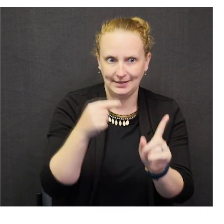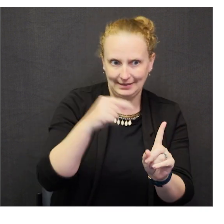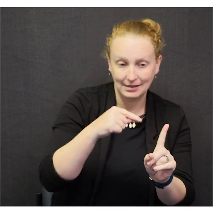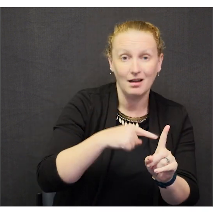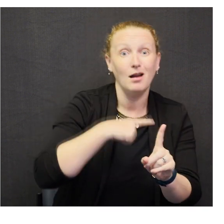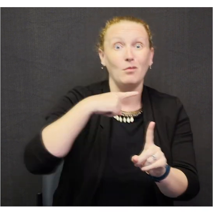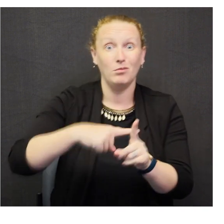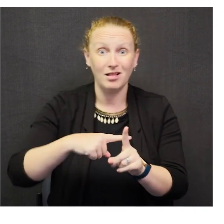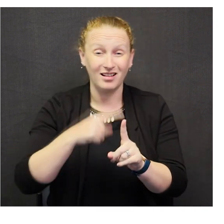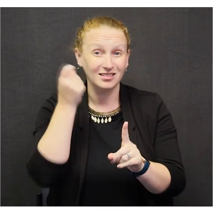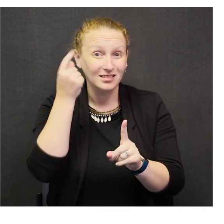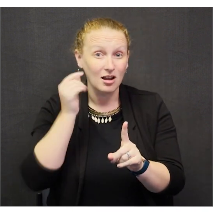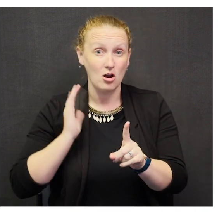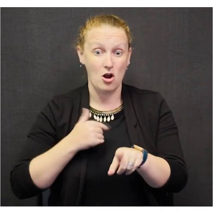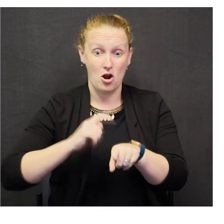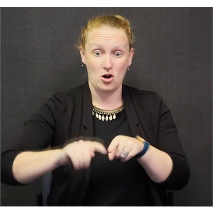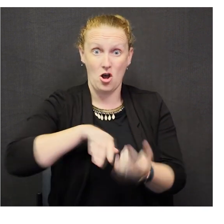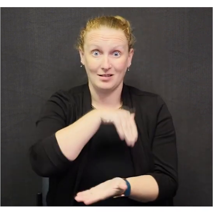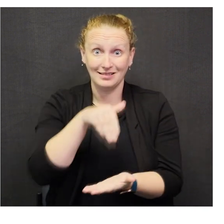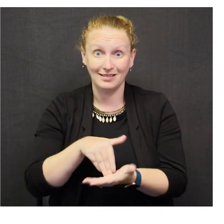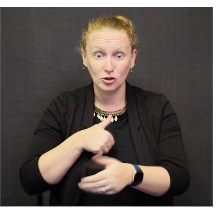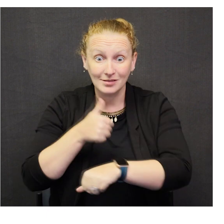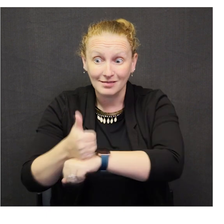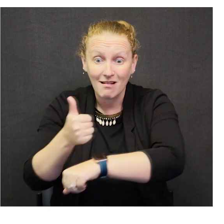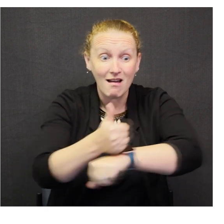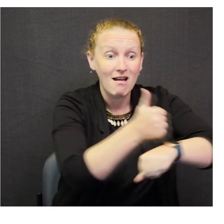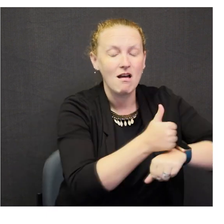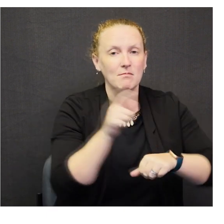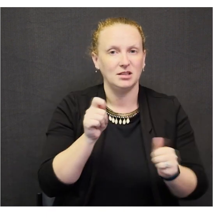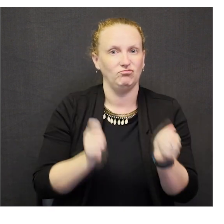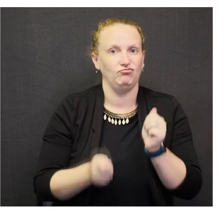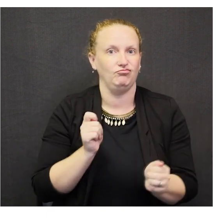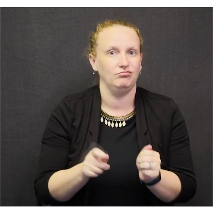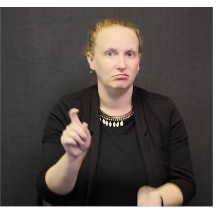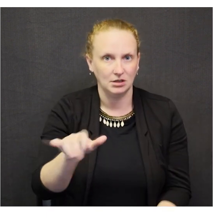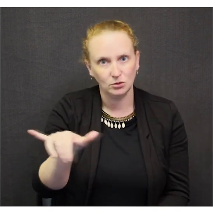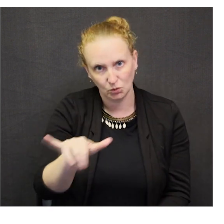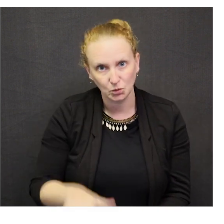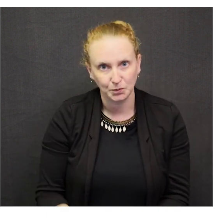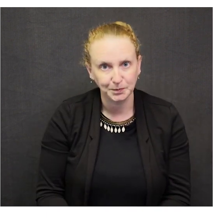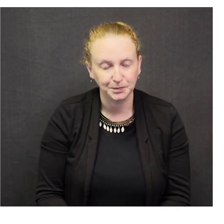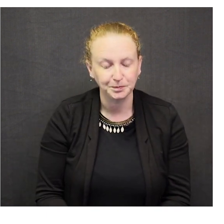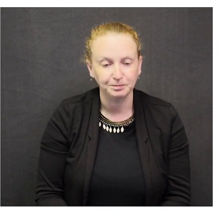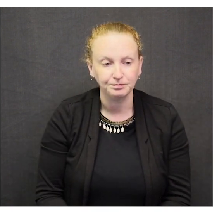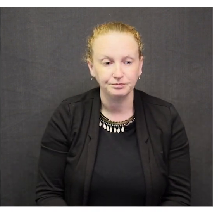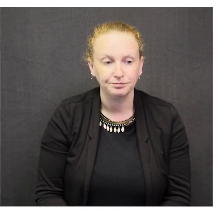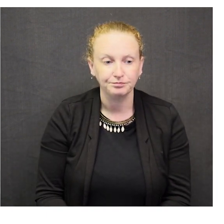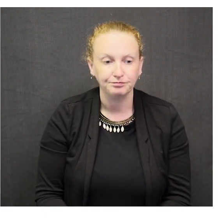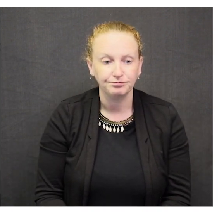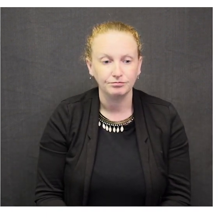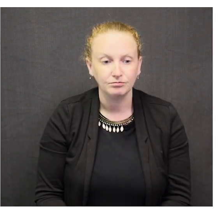Very, very interesting. So what are the, uh, solutions